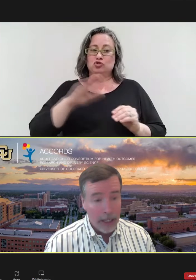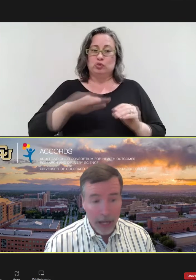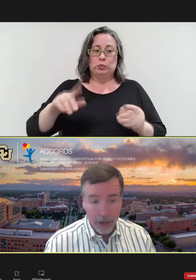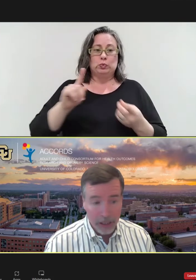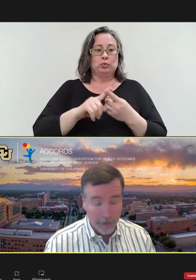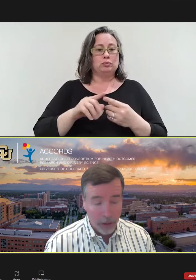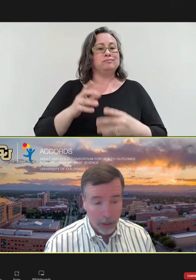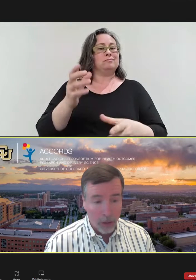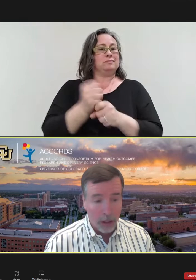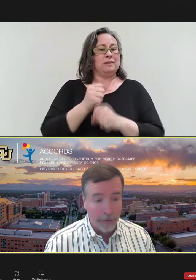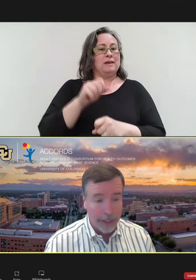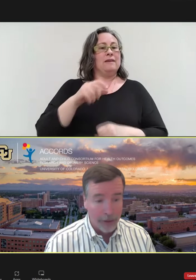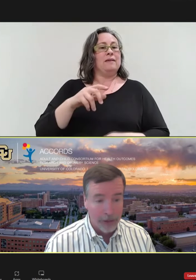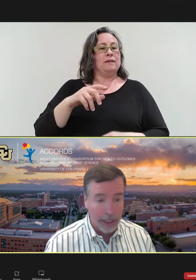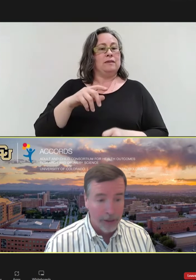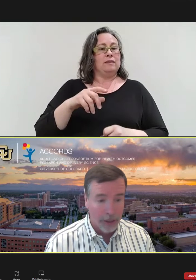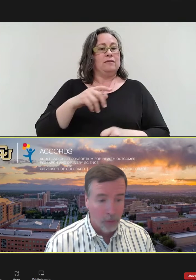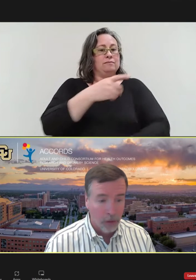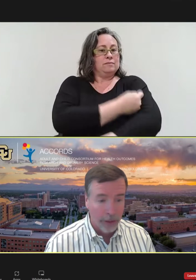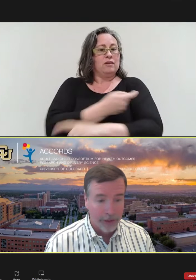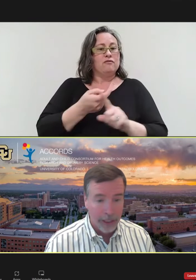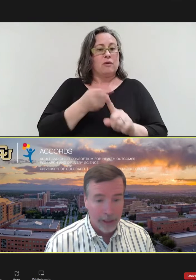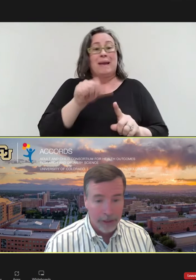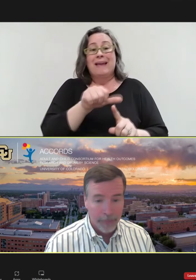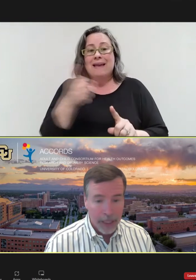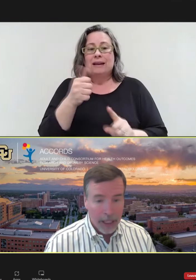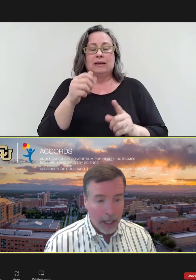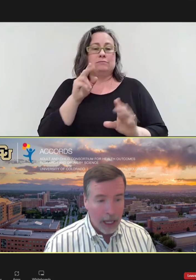not just the federally qualified health centers and the rural health centers. And